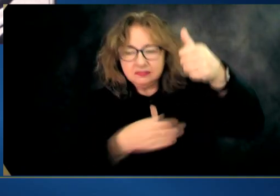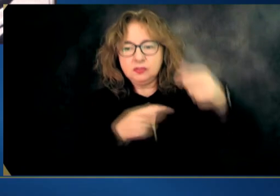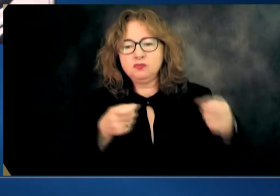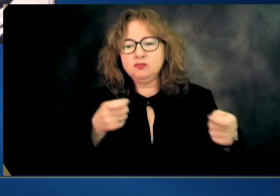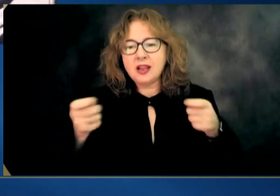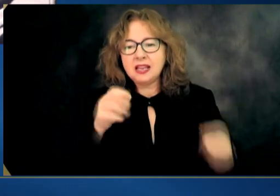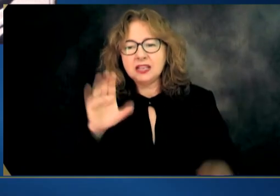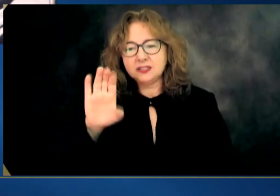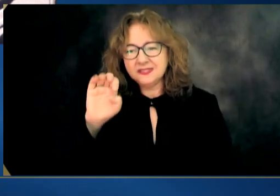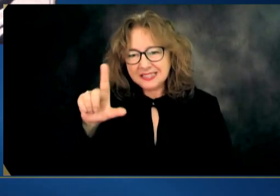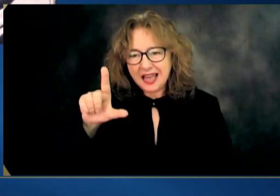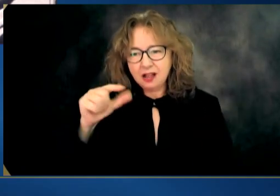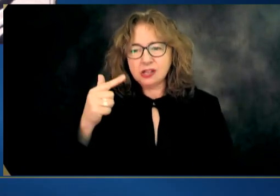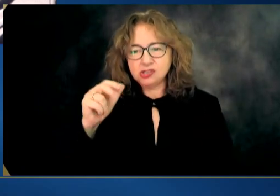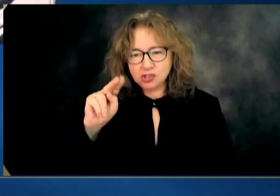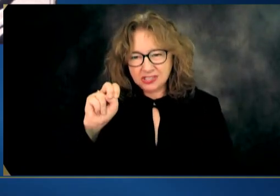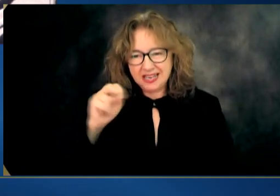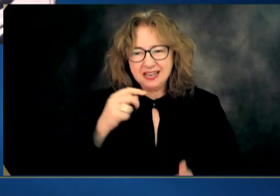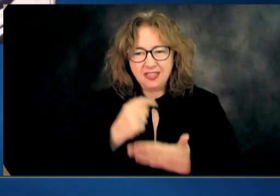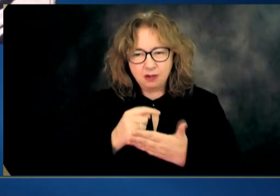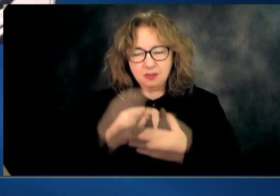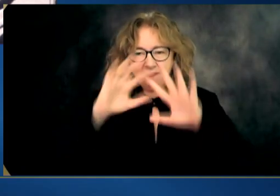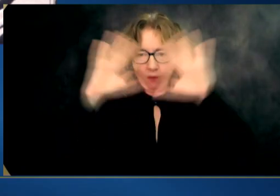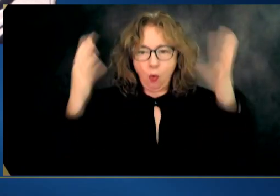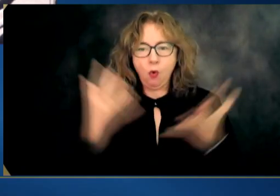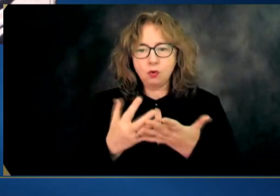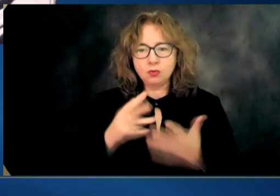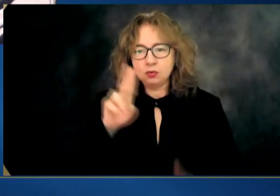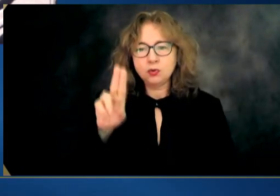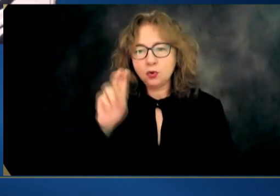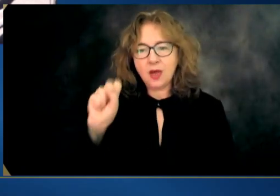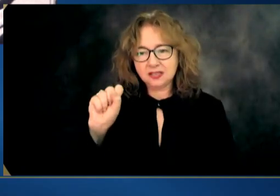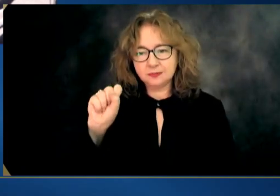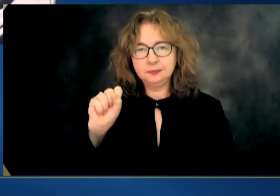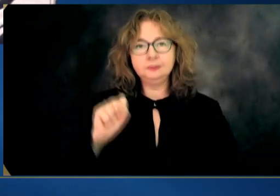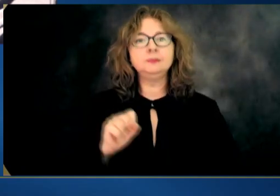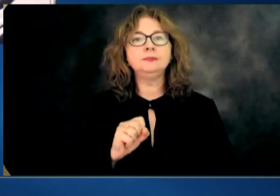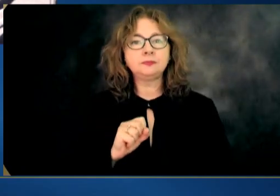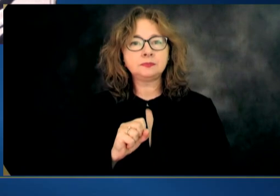therapy for the United States. And so, it was really my pleasure. So, that's in the biologics,